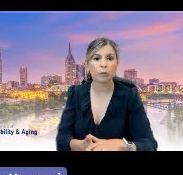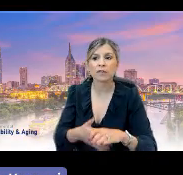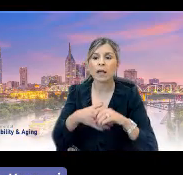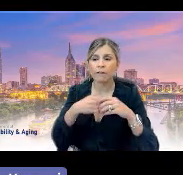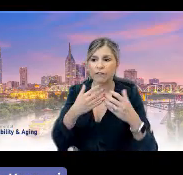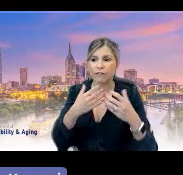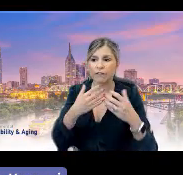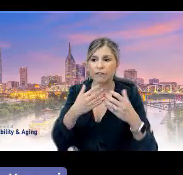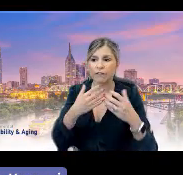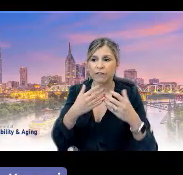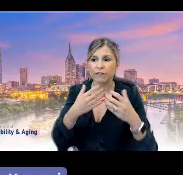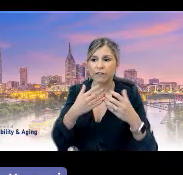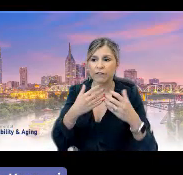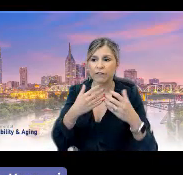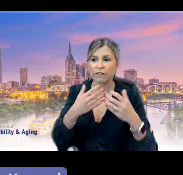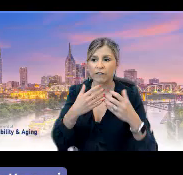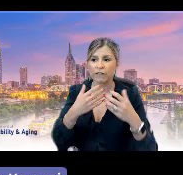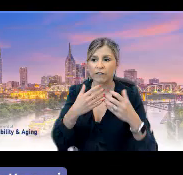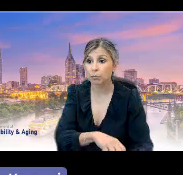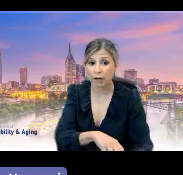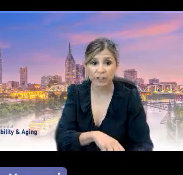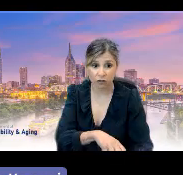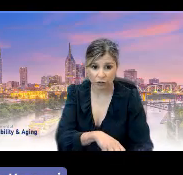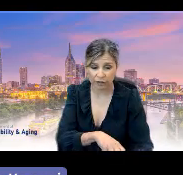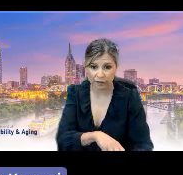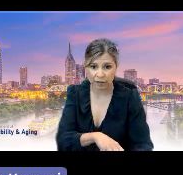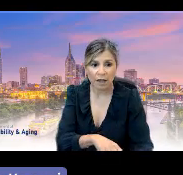It helps families pay for the cost of the child's private insurance.